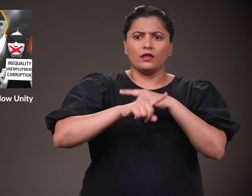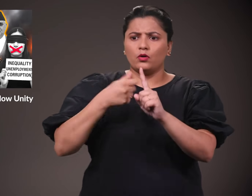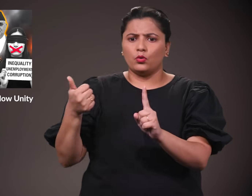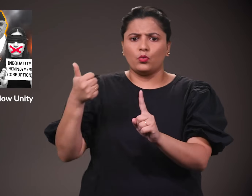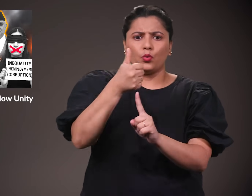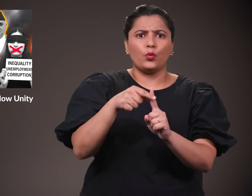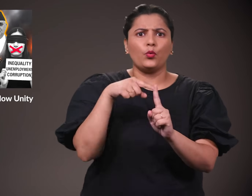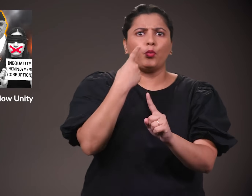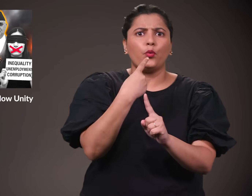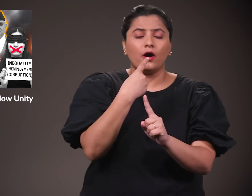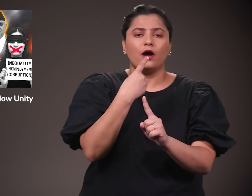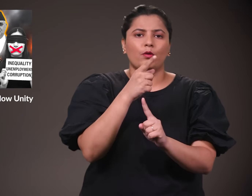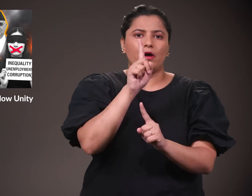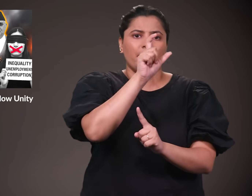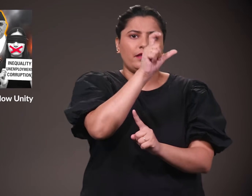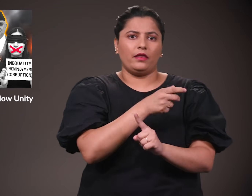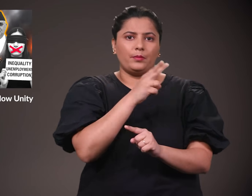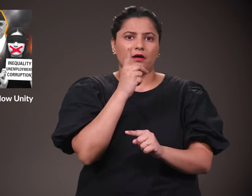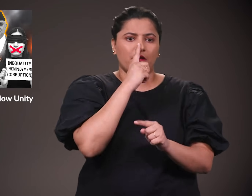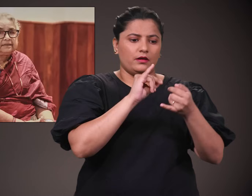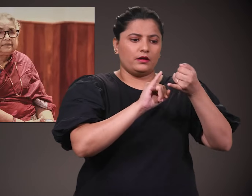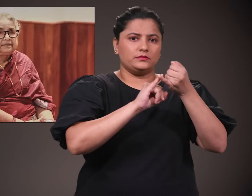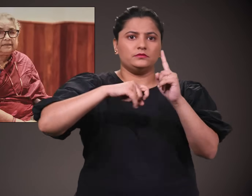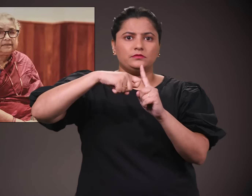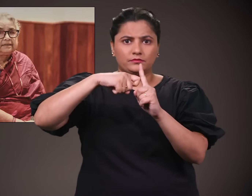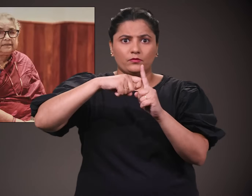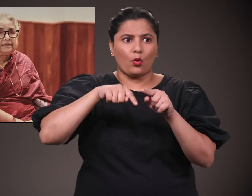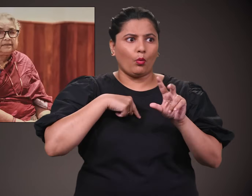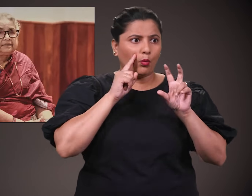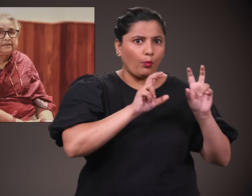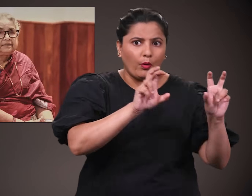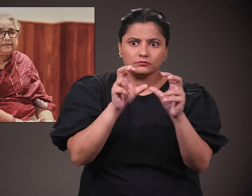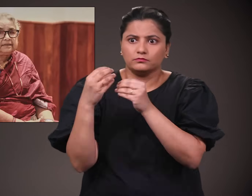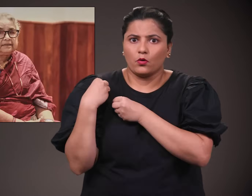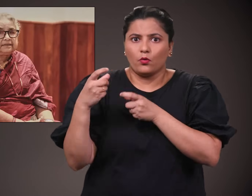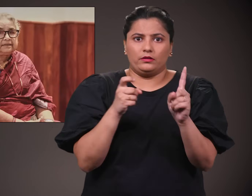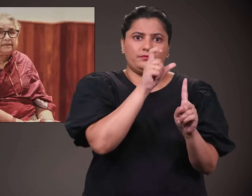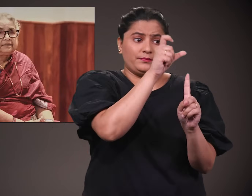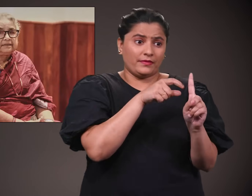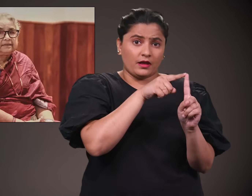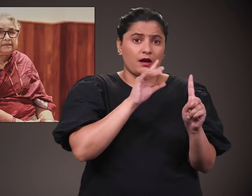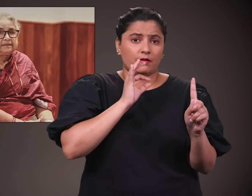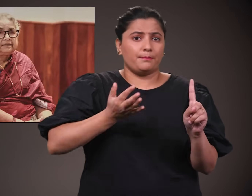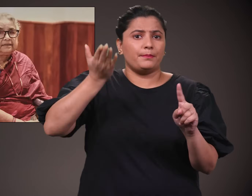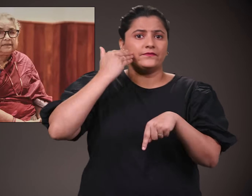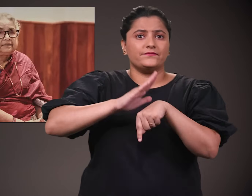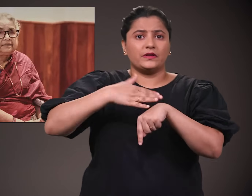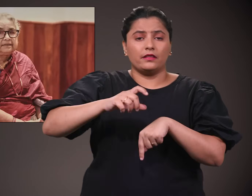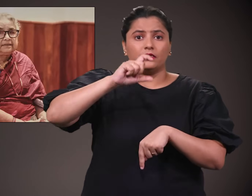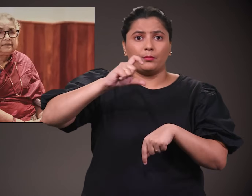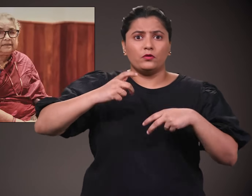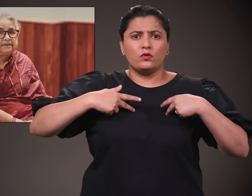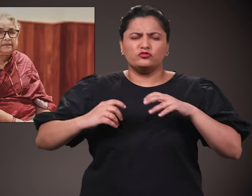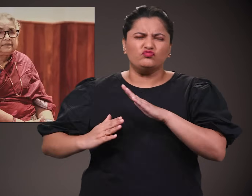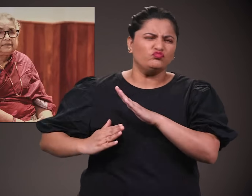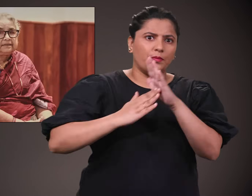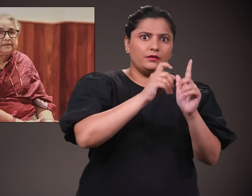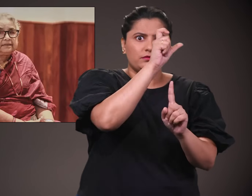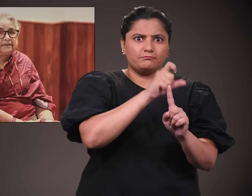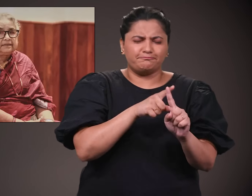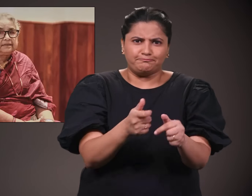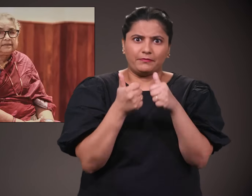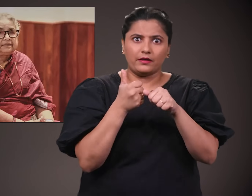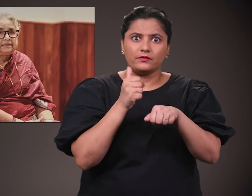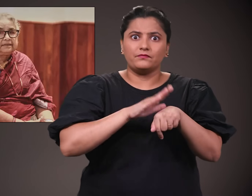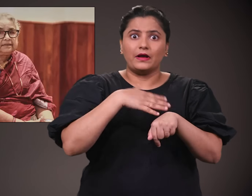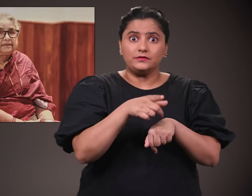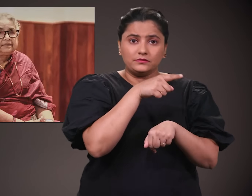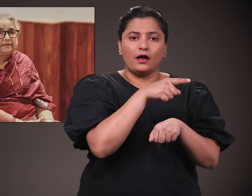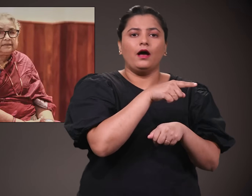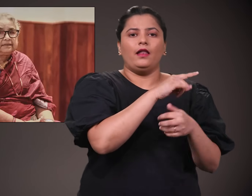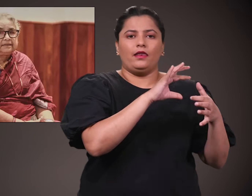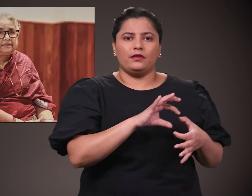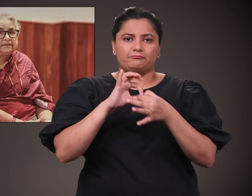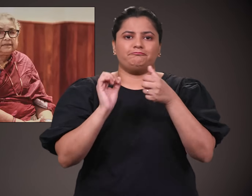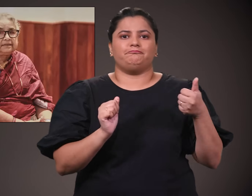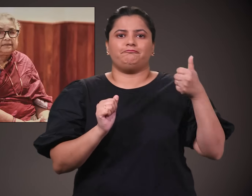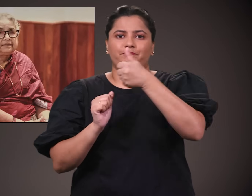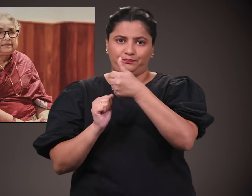In came a caretaker government led by Sushila Karki, a former Supreme Court chief justice.